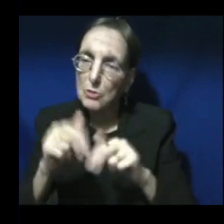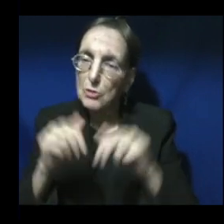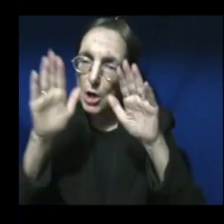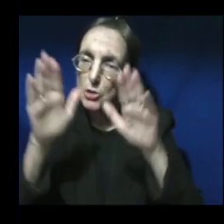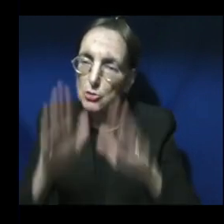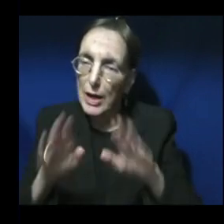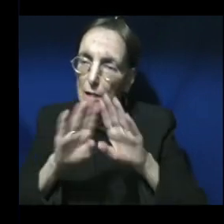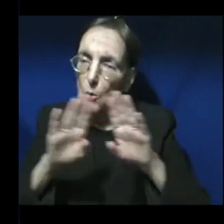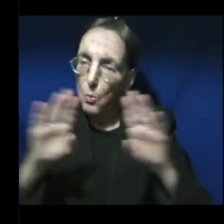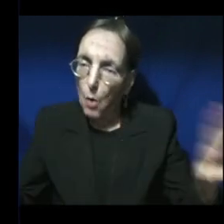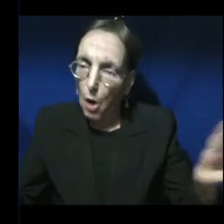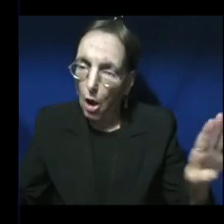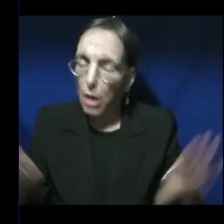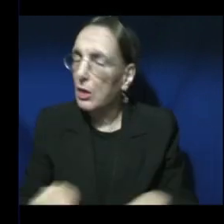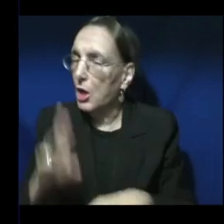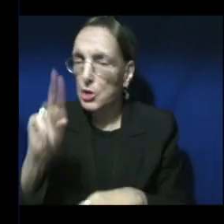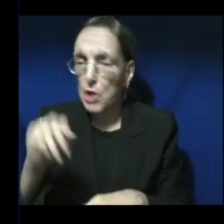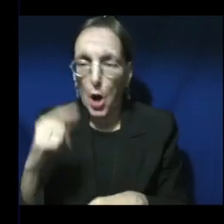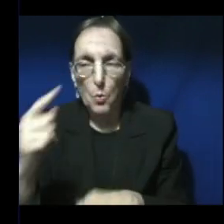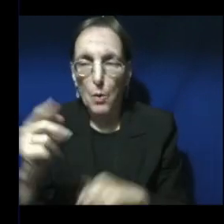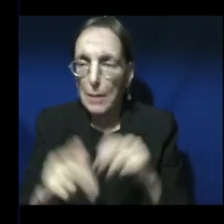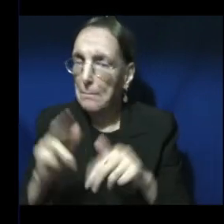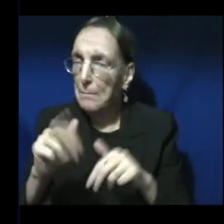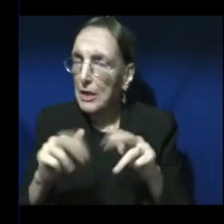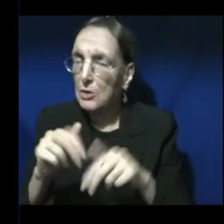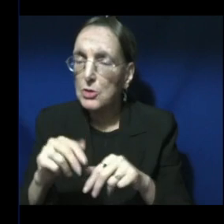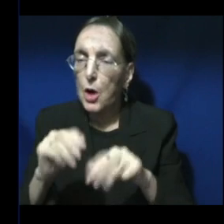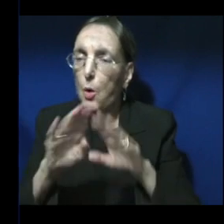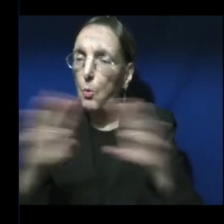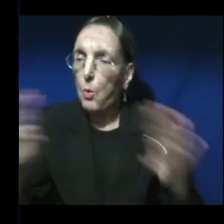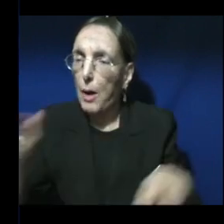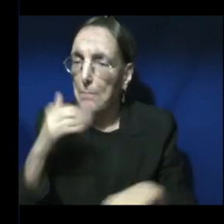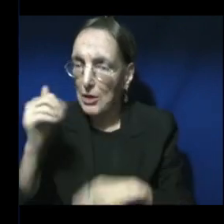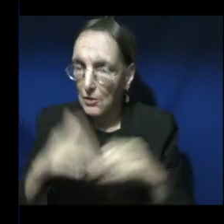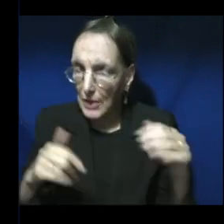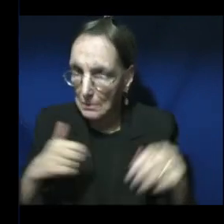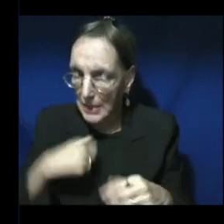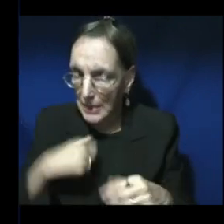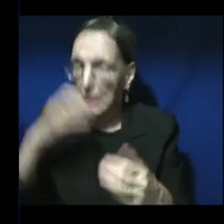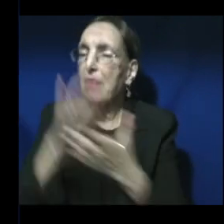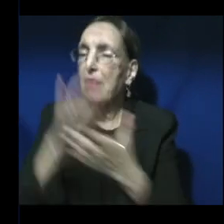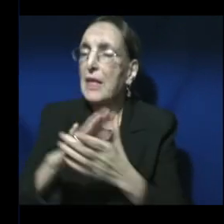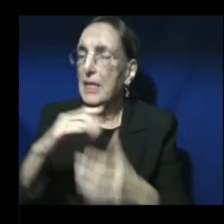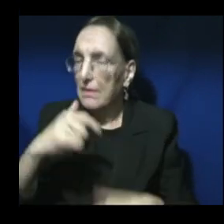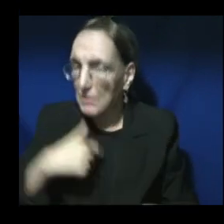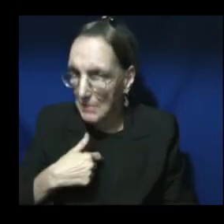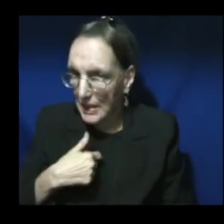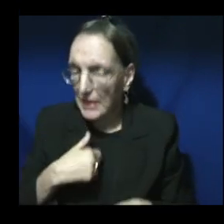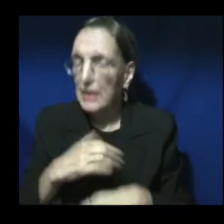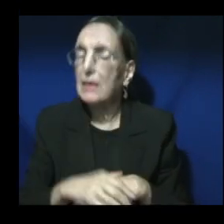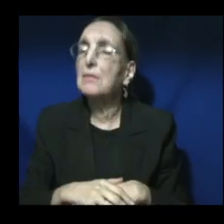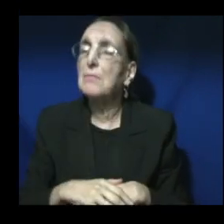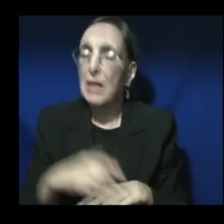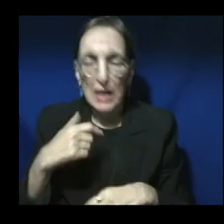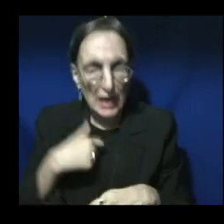build them quite inexpensively. Our country is in serious trouble. We don’t have victories anymore. We used to have victories, but now we don’t have them. When was the last time anybody saw